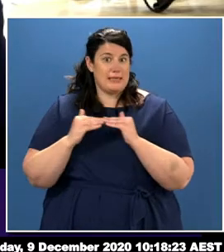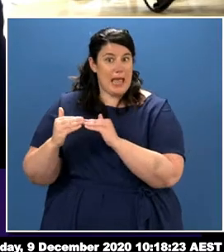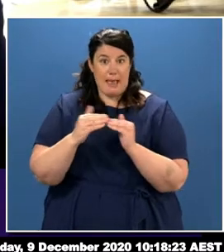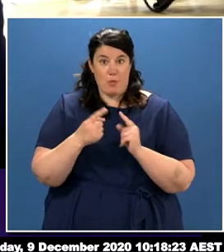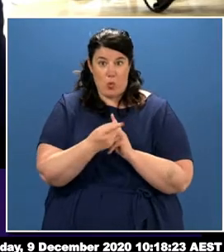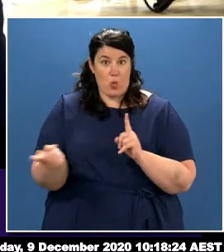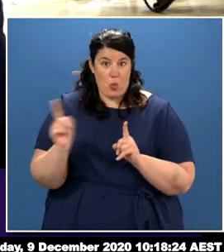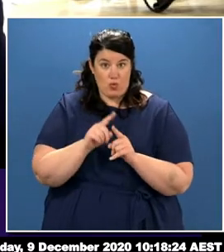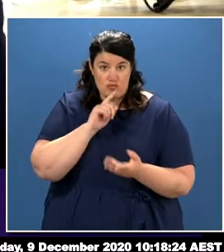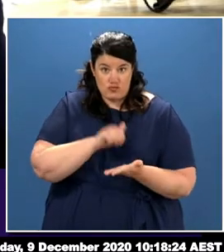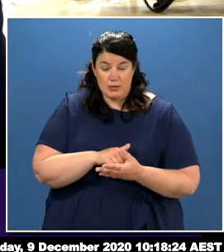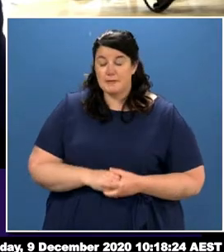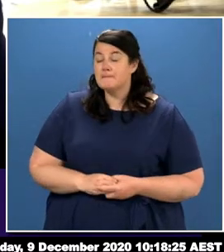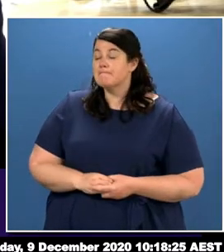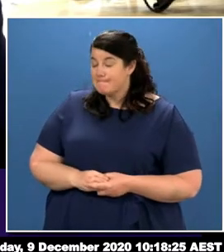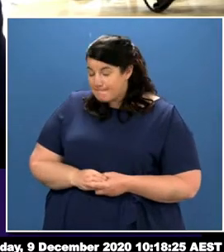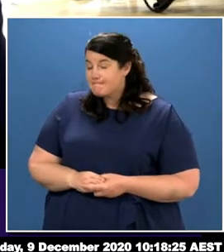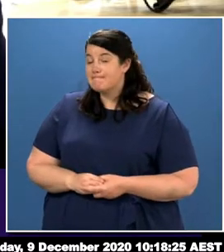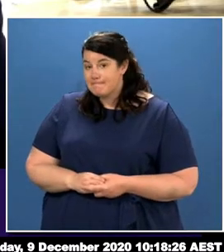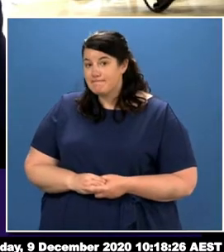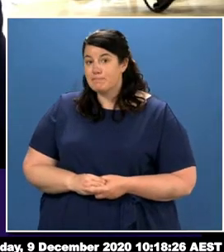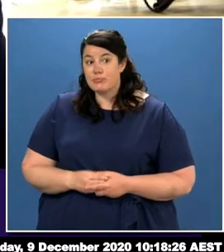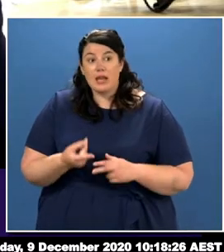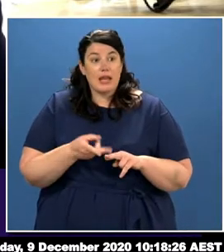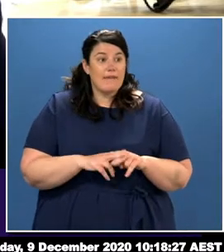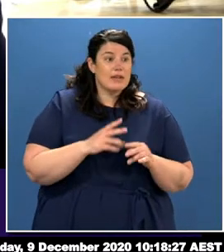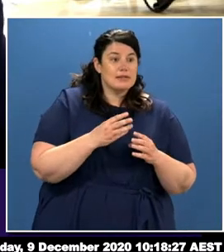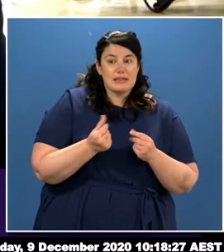Yes, and some days if there is more work you might do more